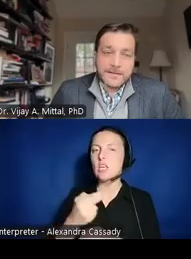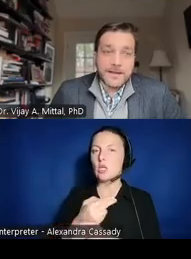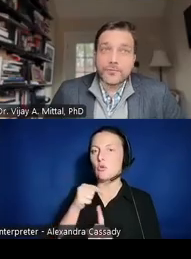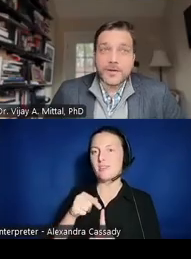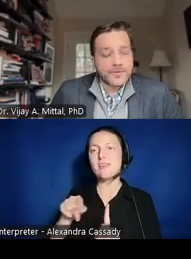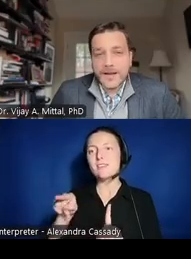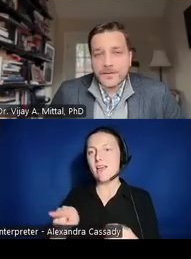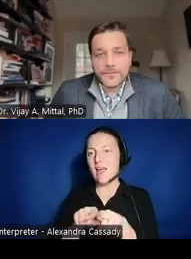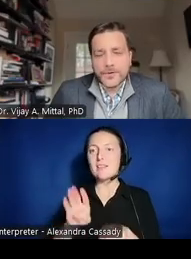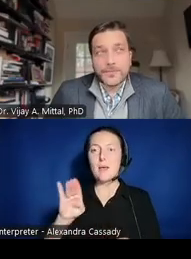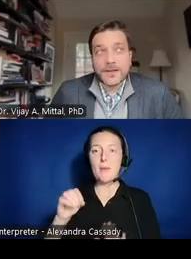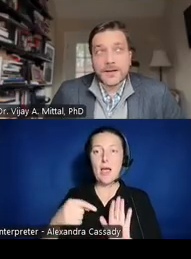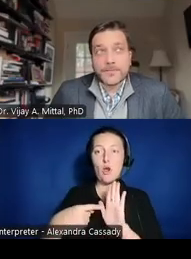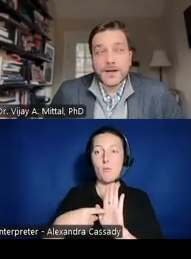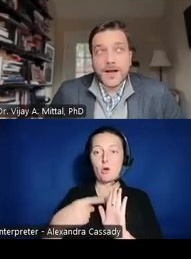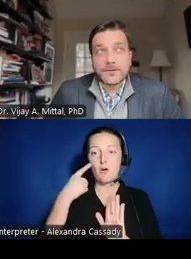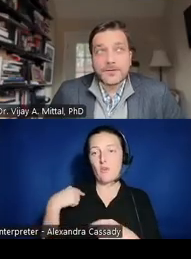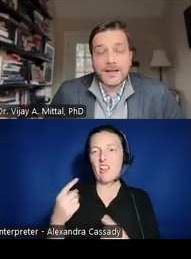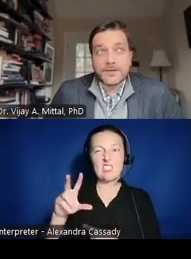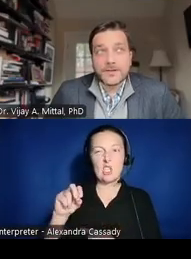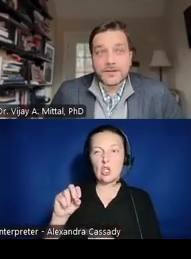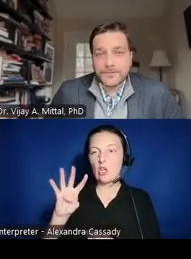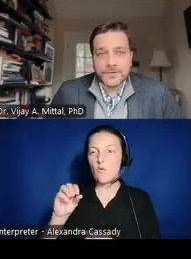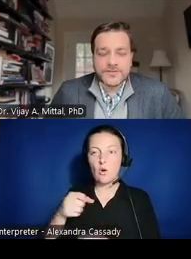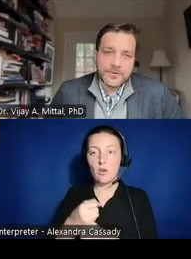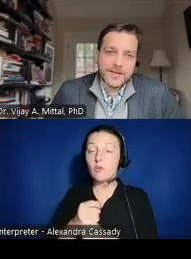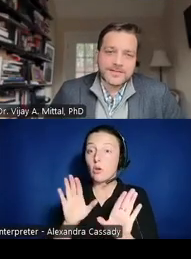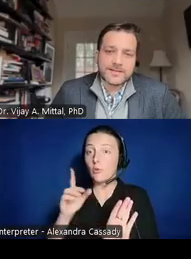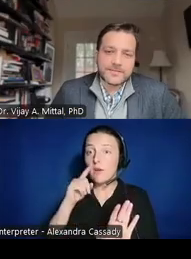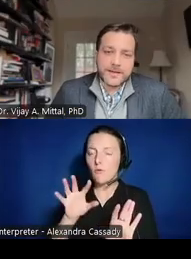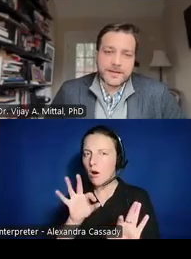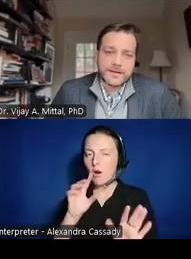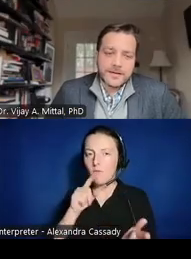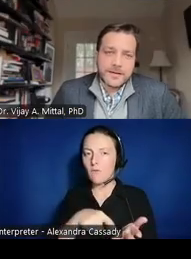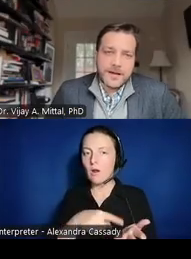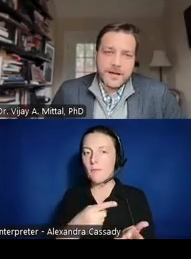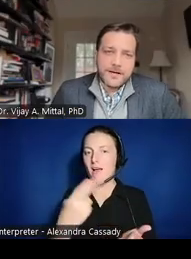they are really great for picking up a higher liability for a disorder like schizophrenia.